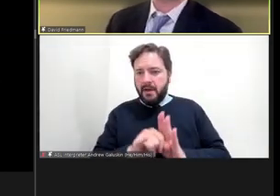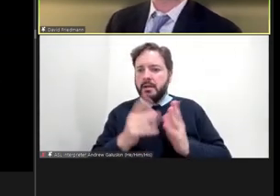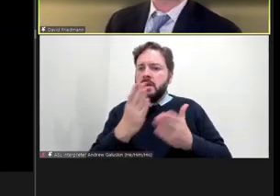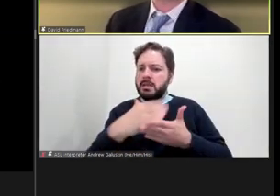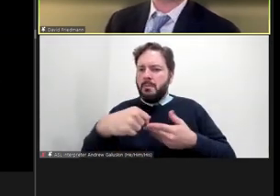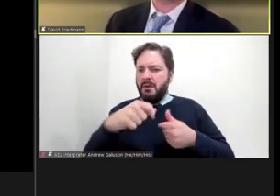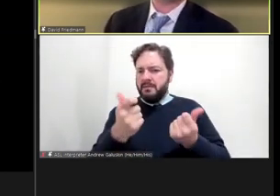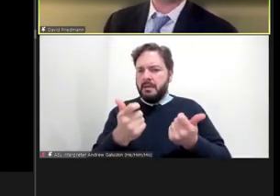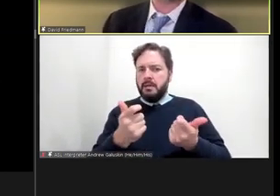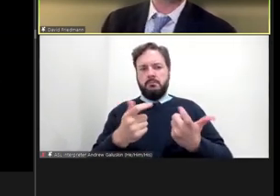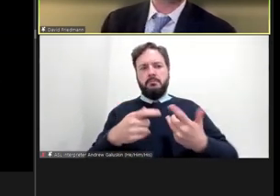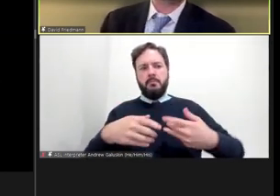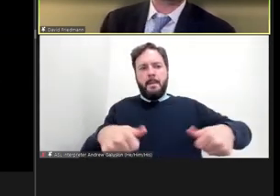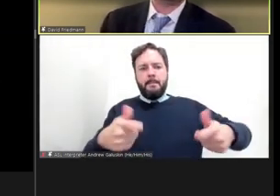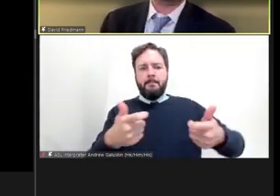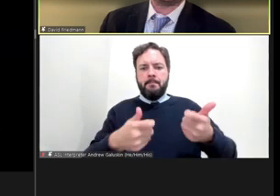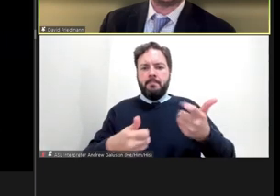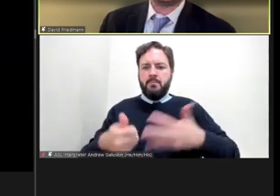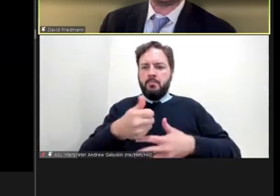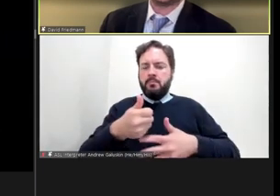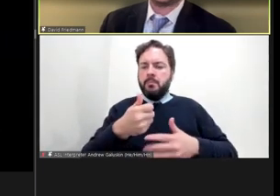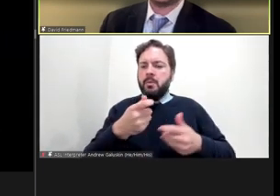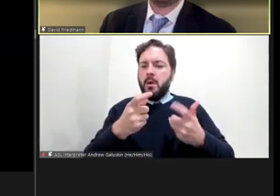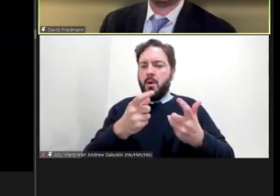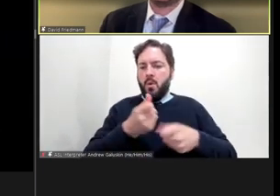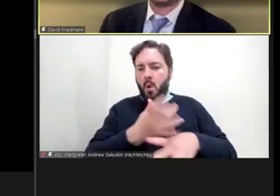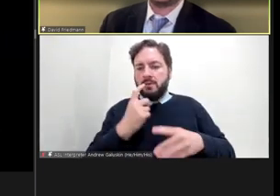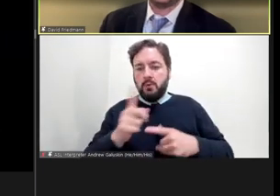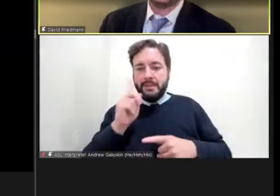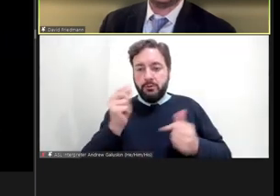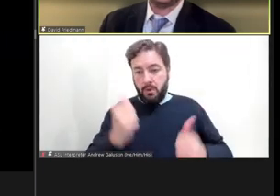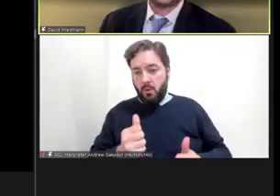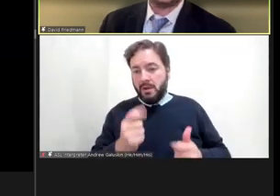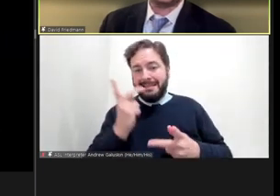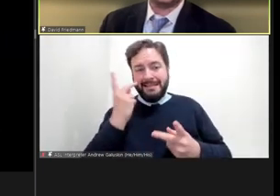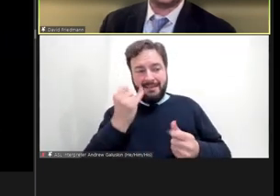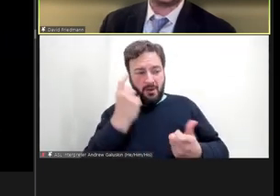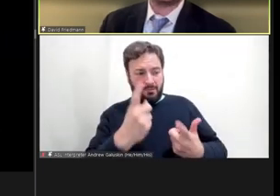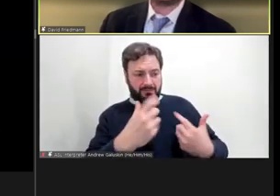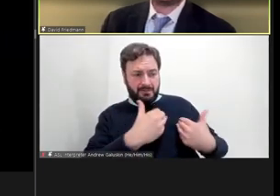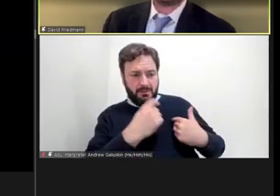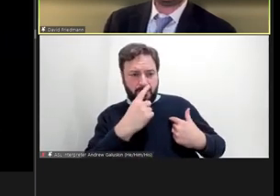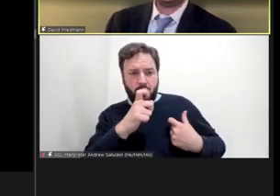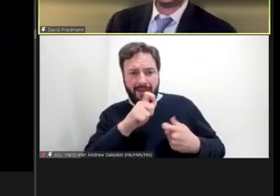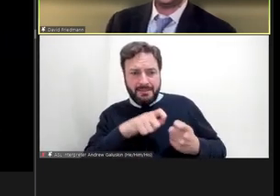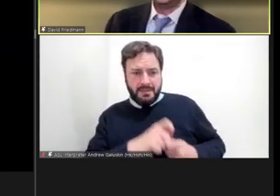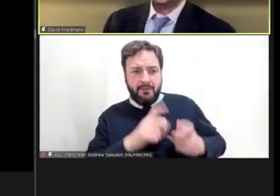causes for hearing loss and whether or not those are responsible for a given child's hearing loss.